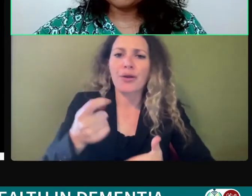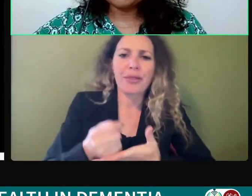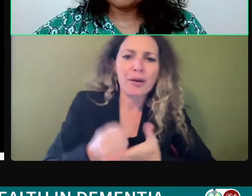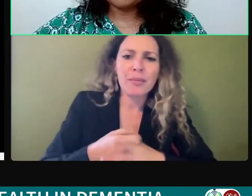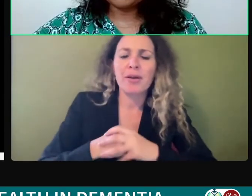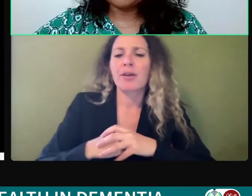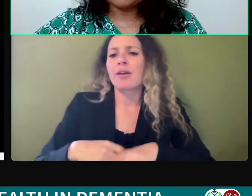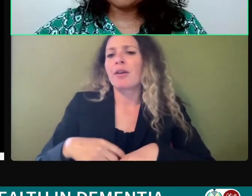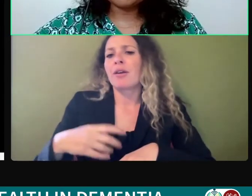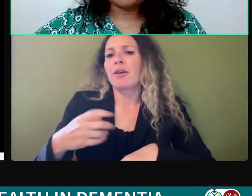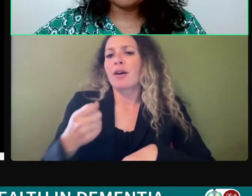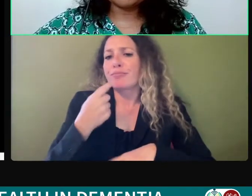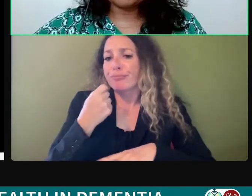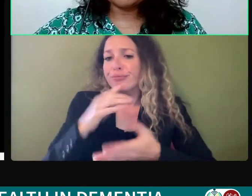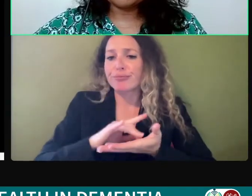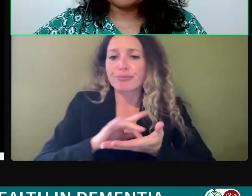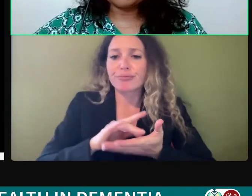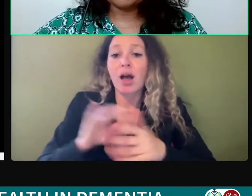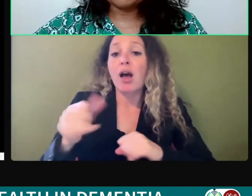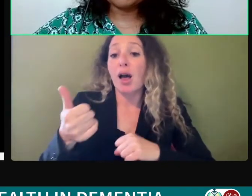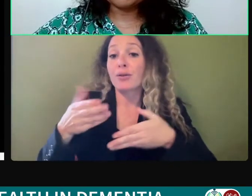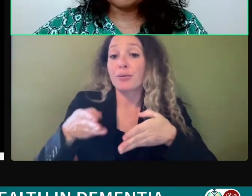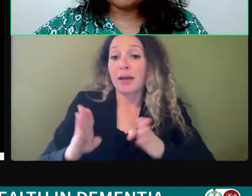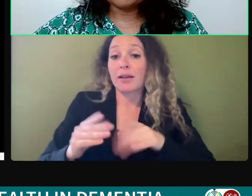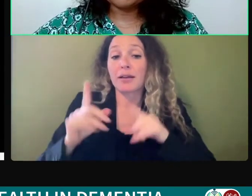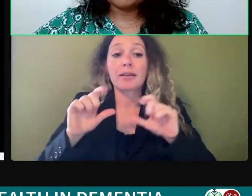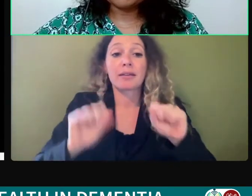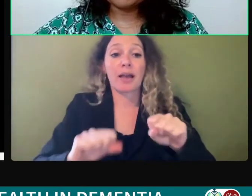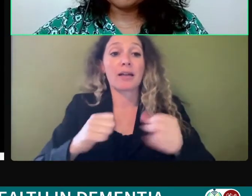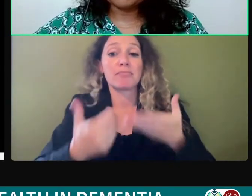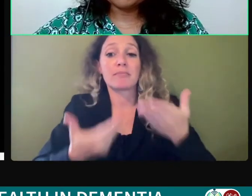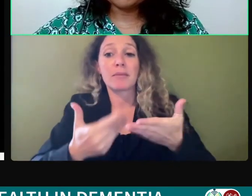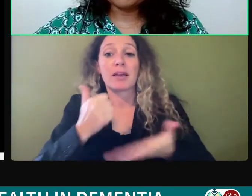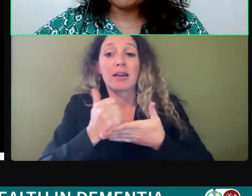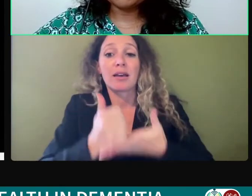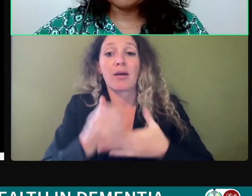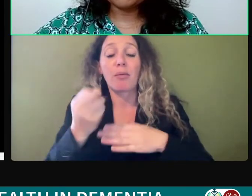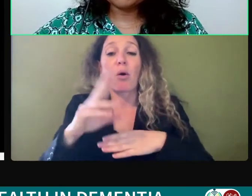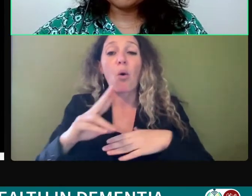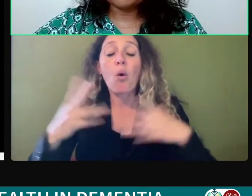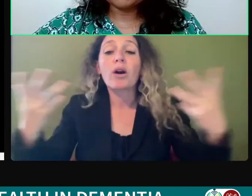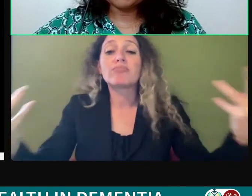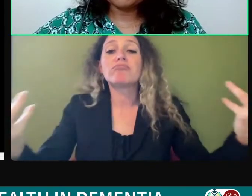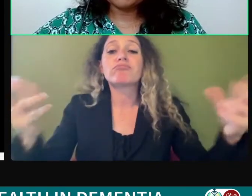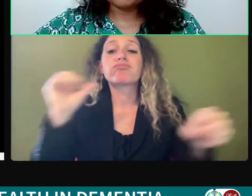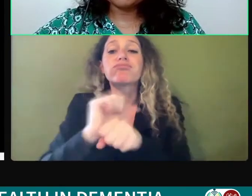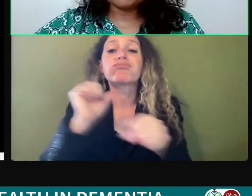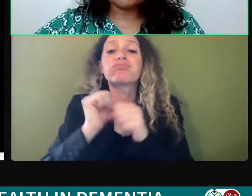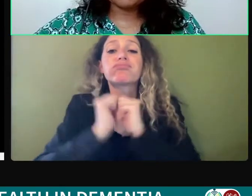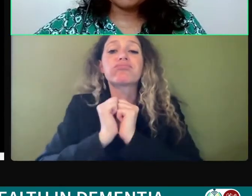drugs and other mechanisms that may actually help. Or work conjunctly with these medications to delay